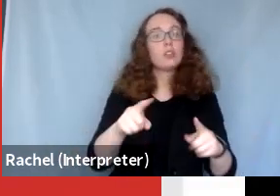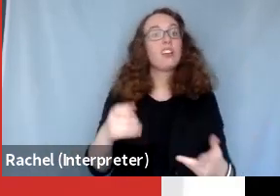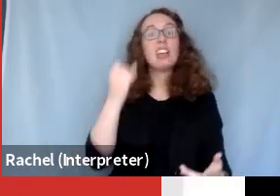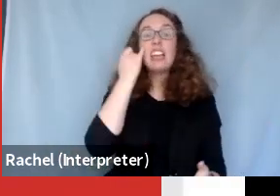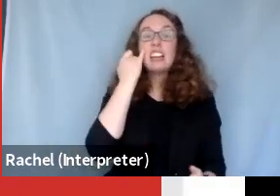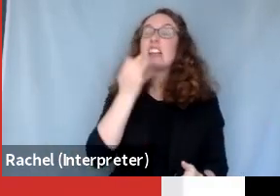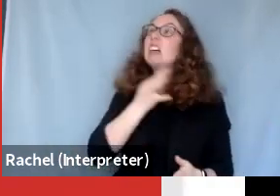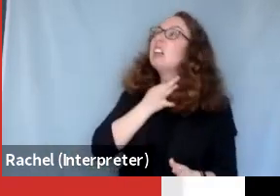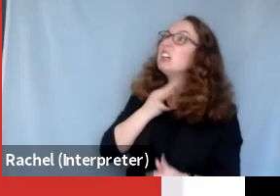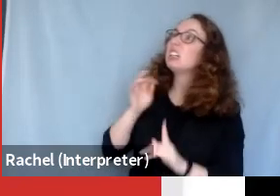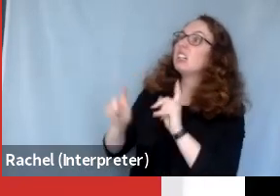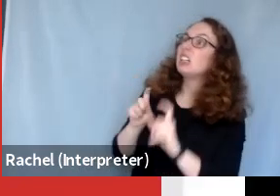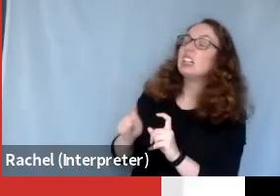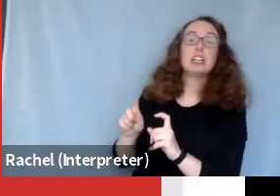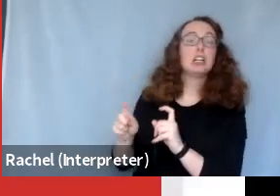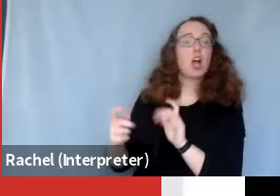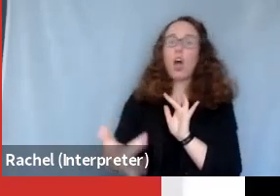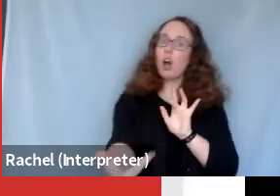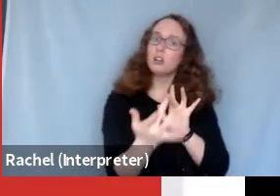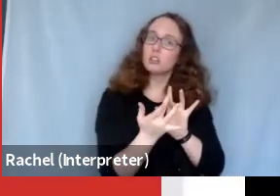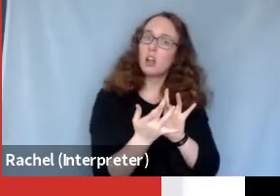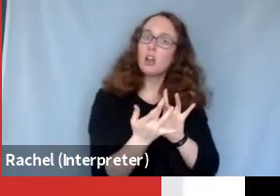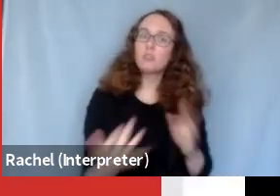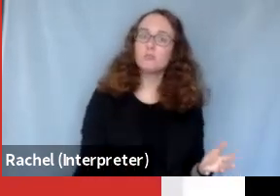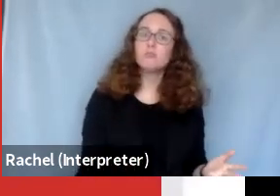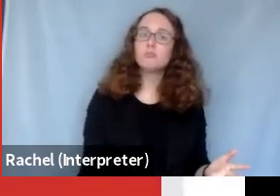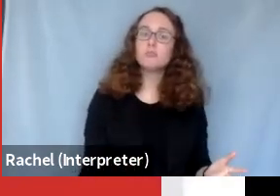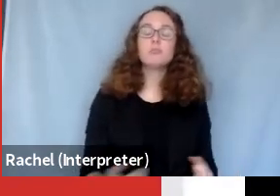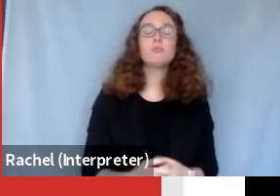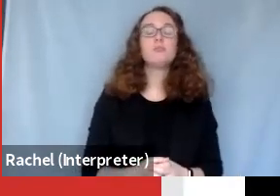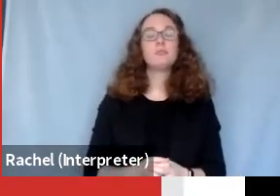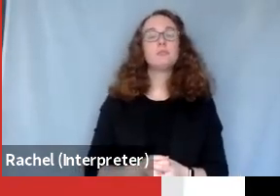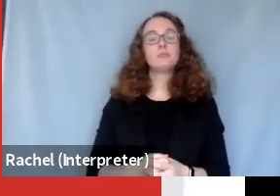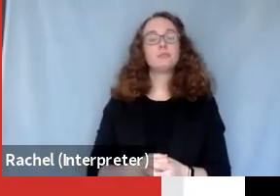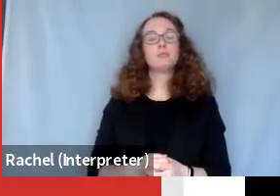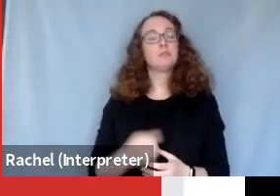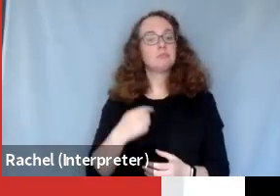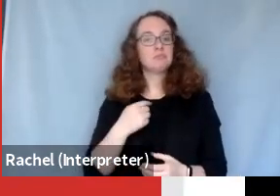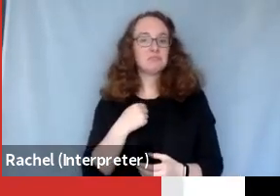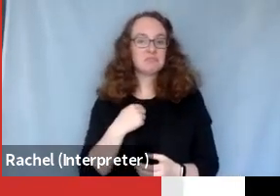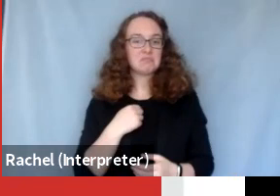We've taken, I seem to be just kind of the operator, the email guy, and realize that most times you call